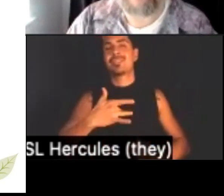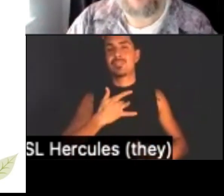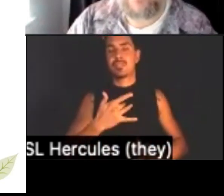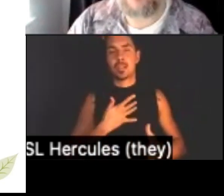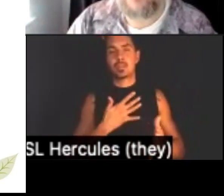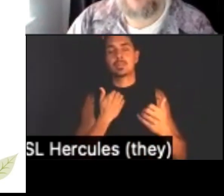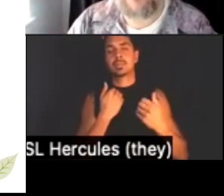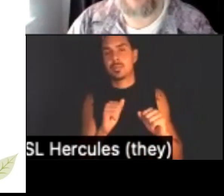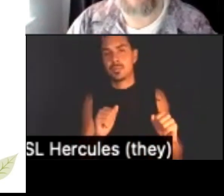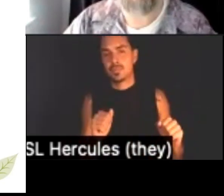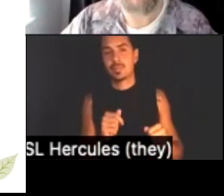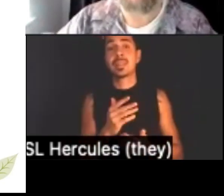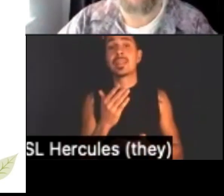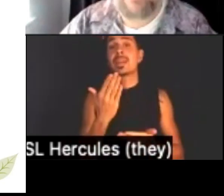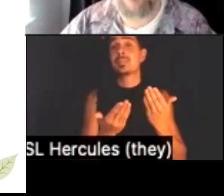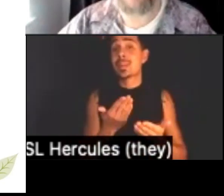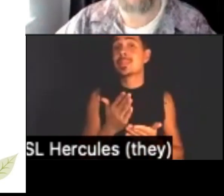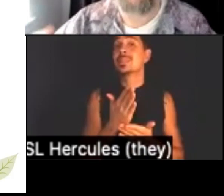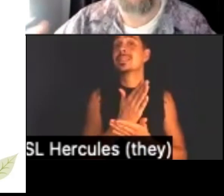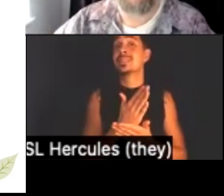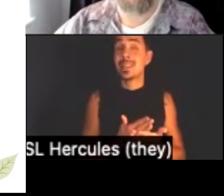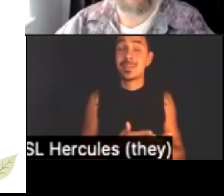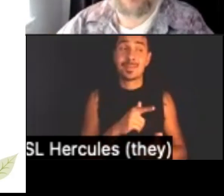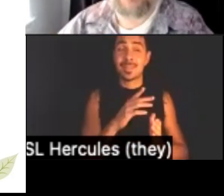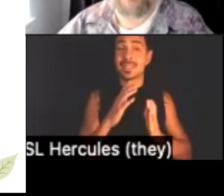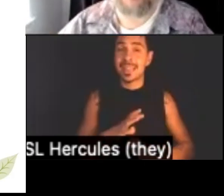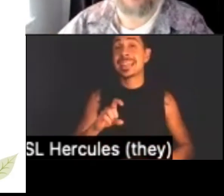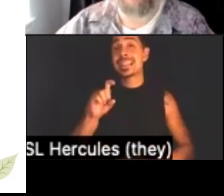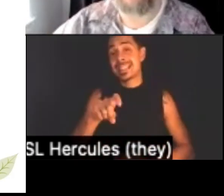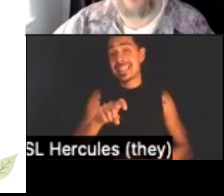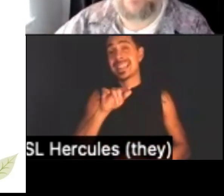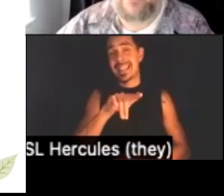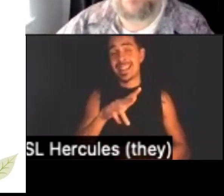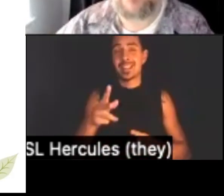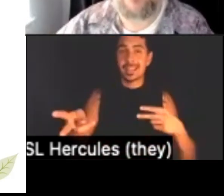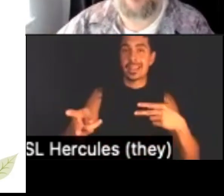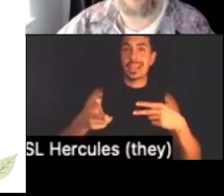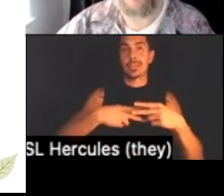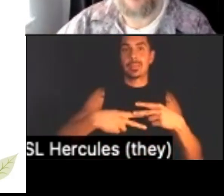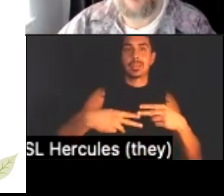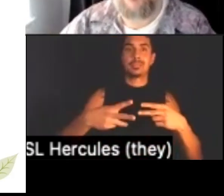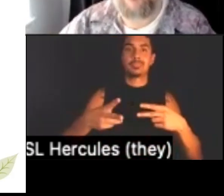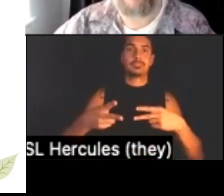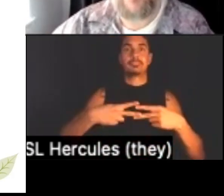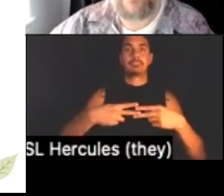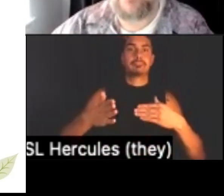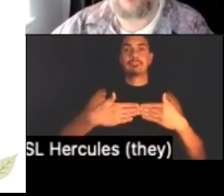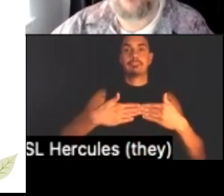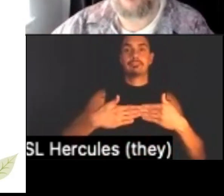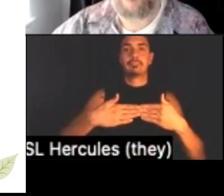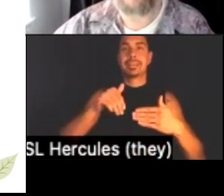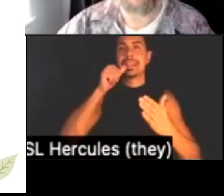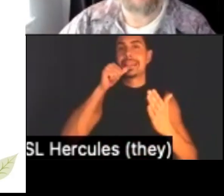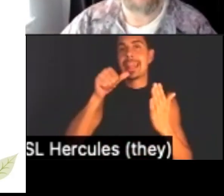those gatekeeping letters or procedures or diagnostic codes in order to access those things?